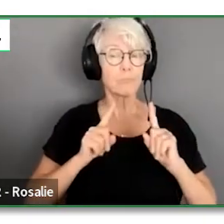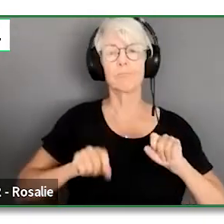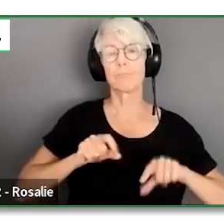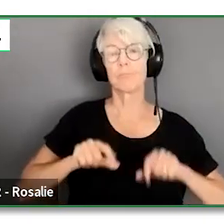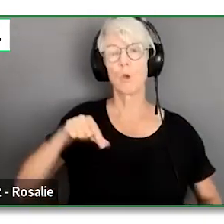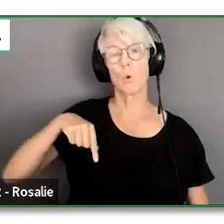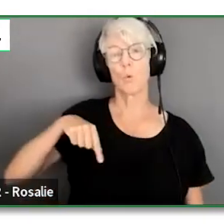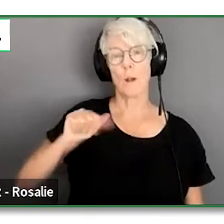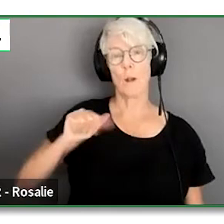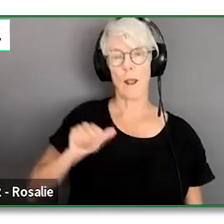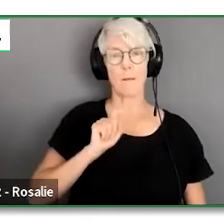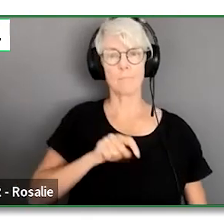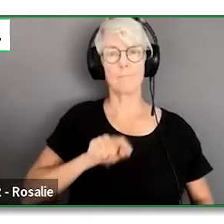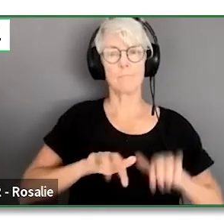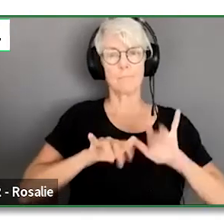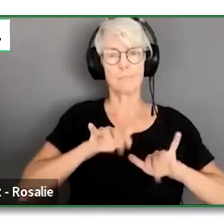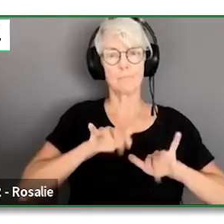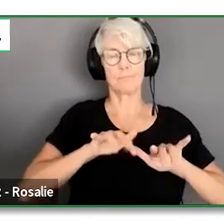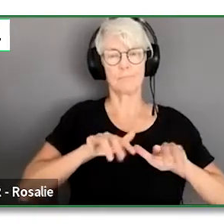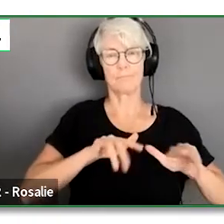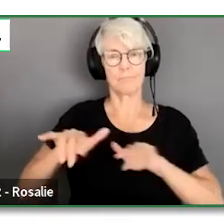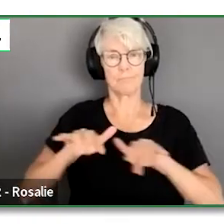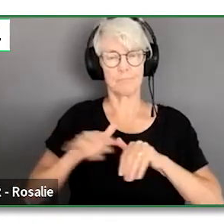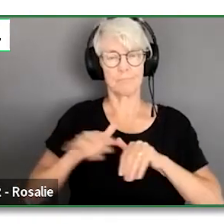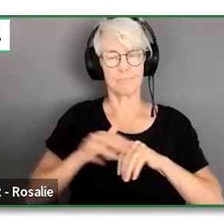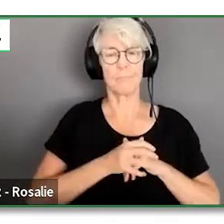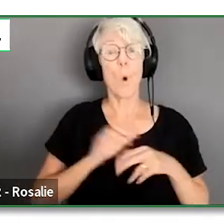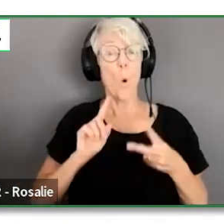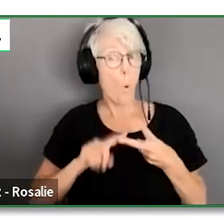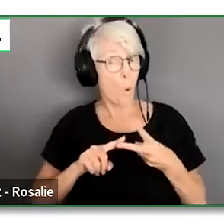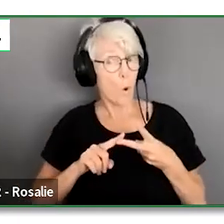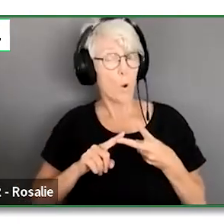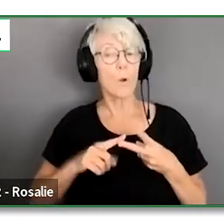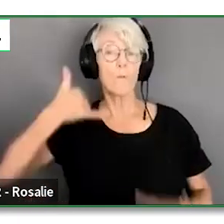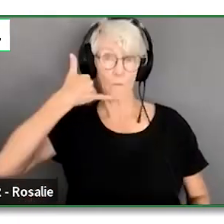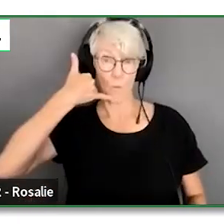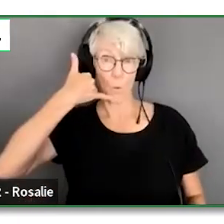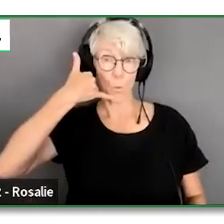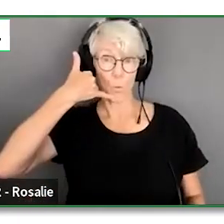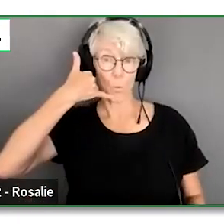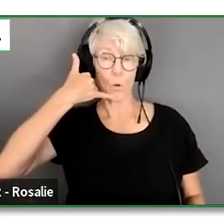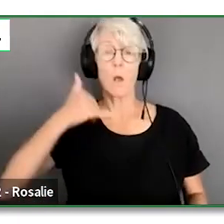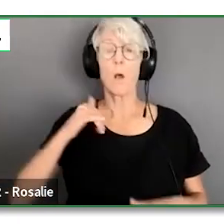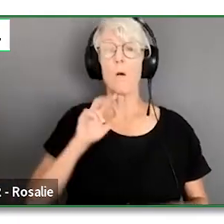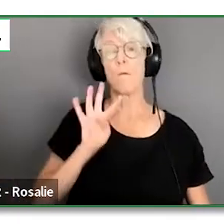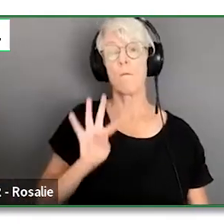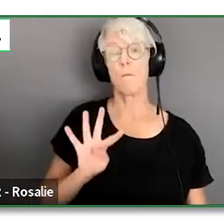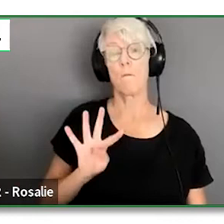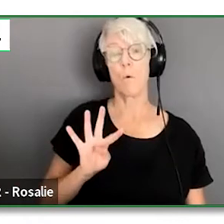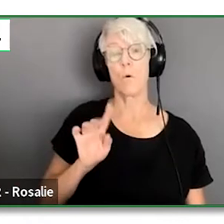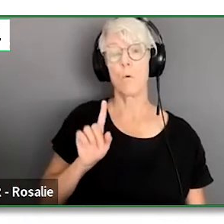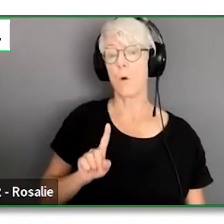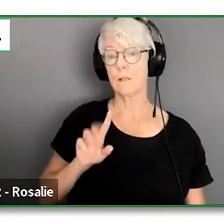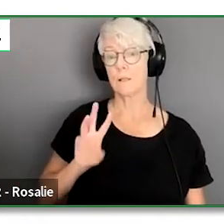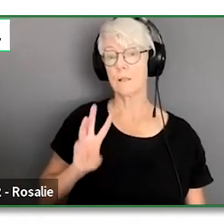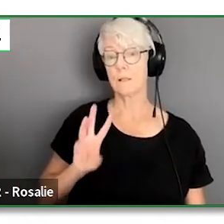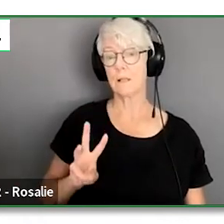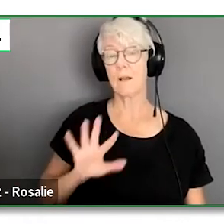screens. Questions can also be submitted by telephone by calling 416-597-3422